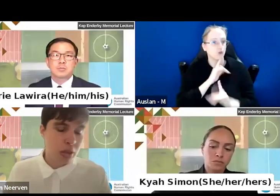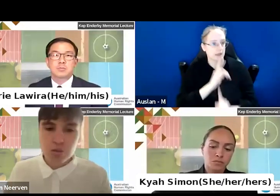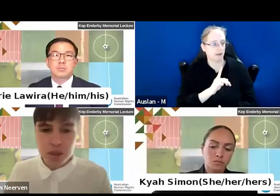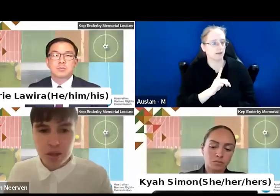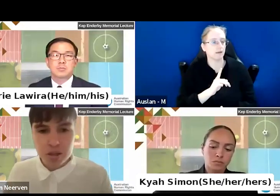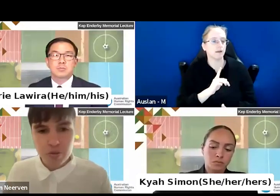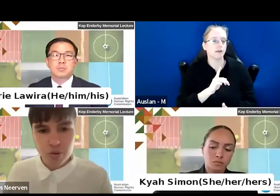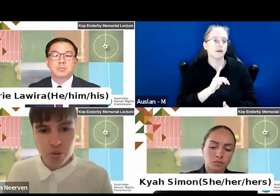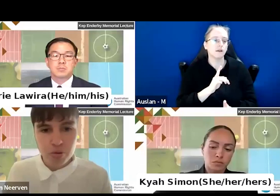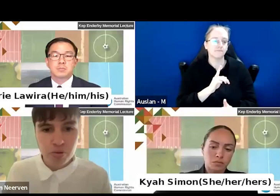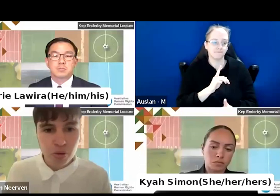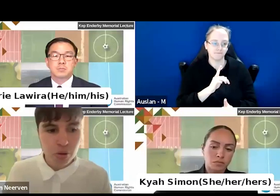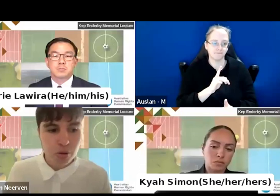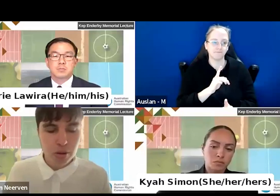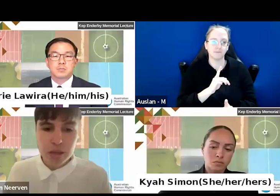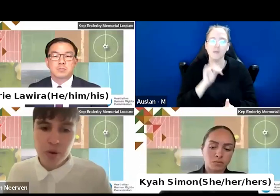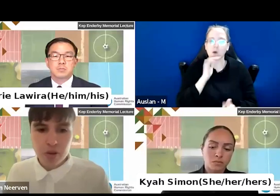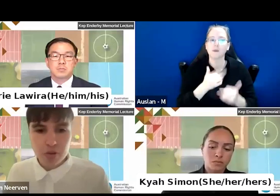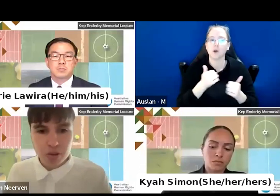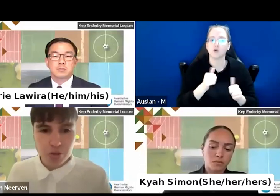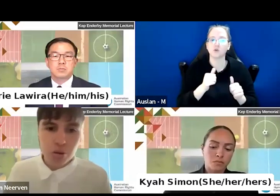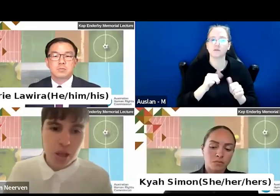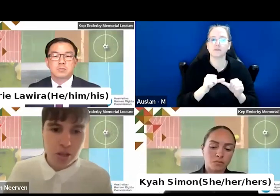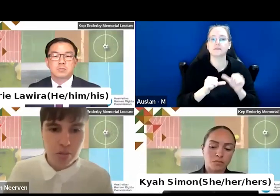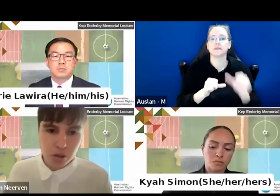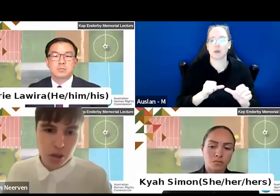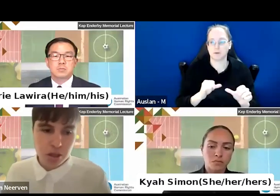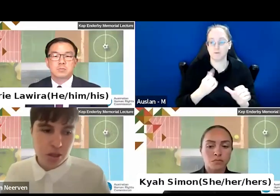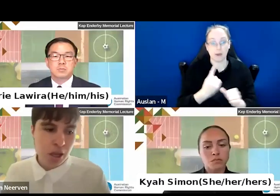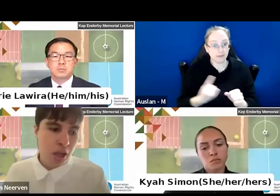this will be a step forward for both individual and communities.